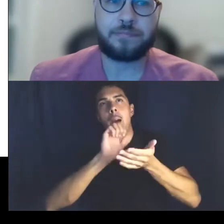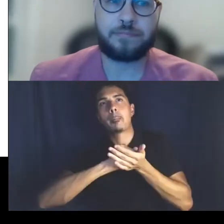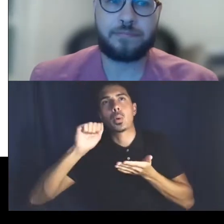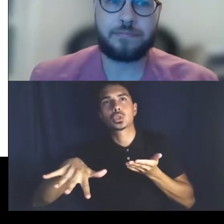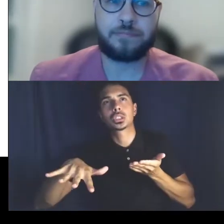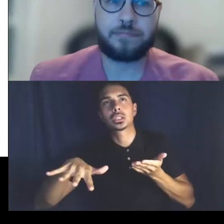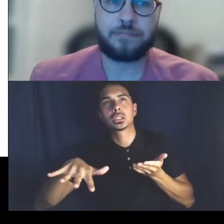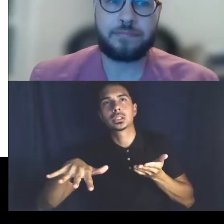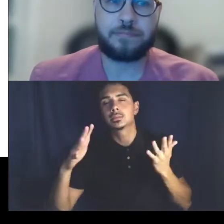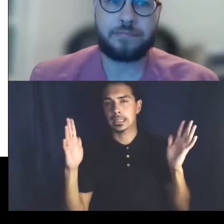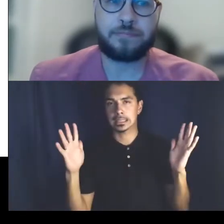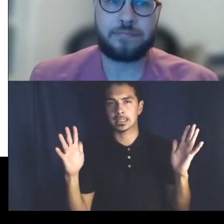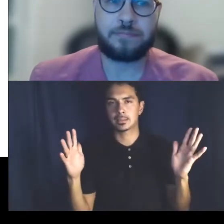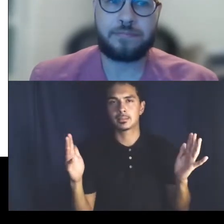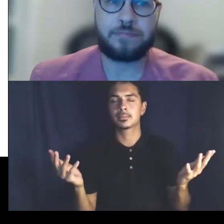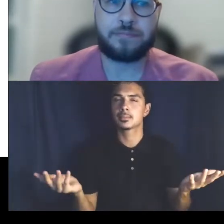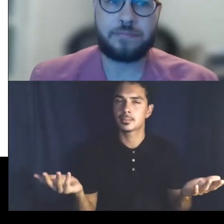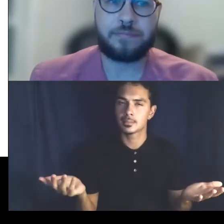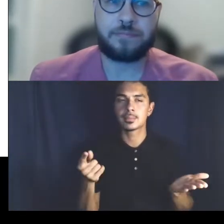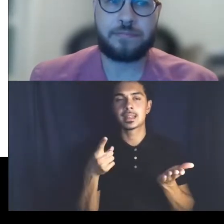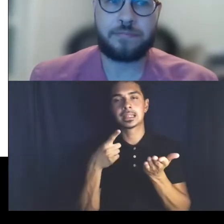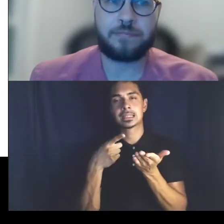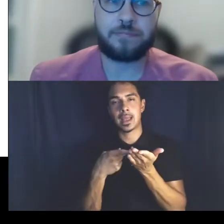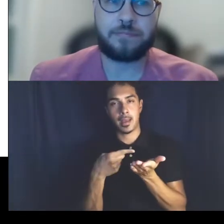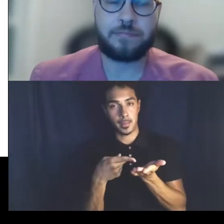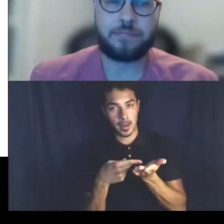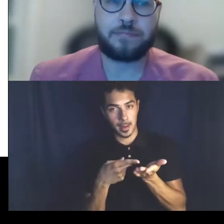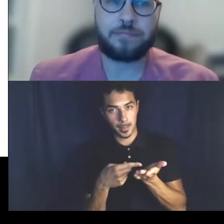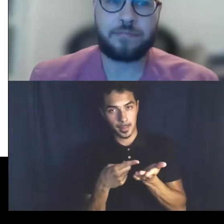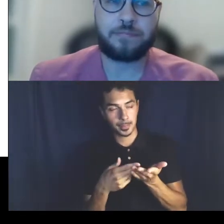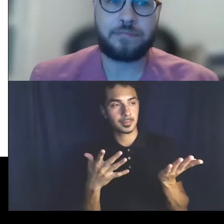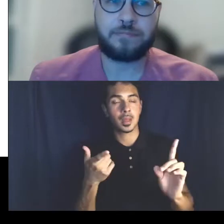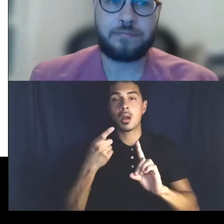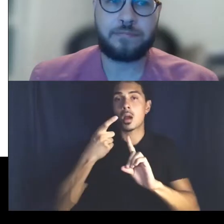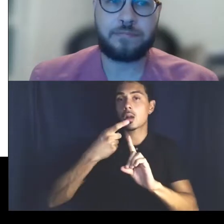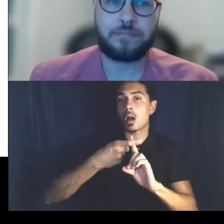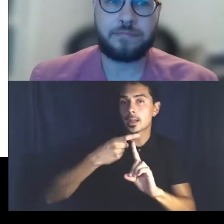and sometimes condoms and contraception and stuff like that,